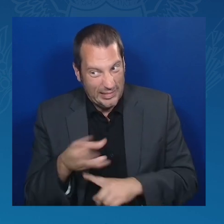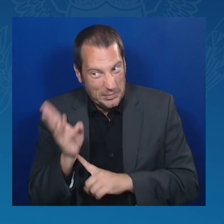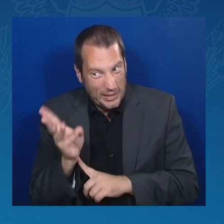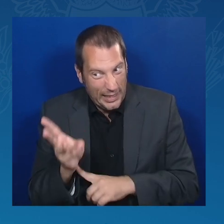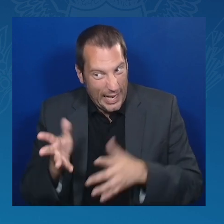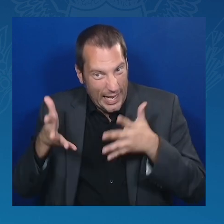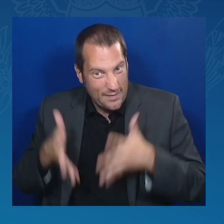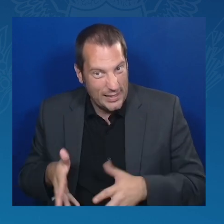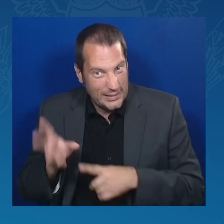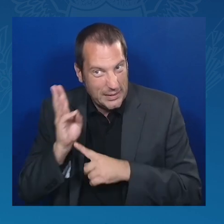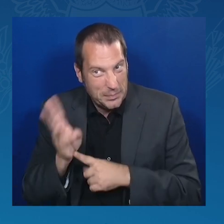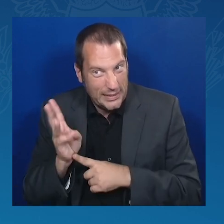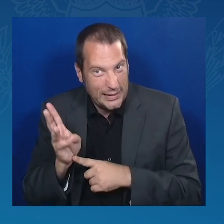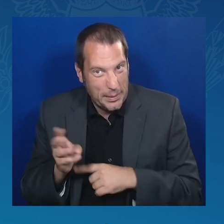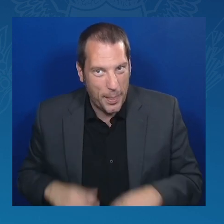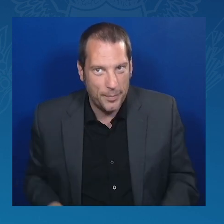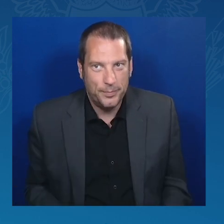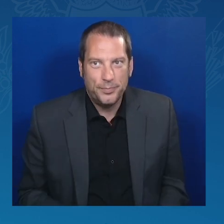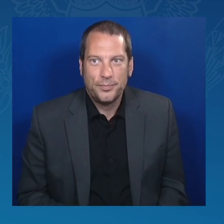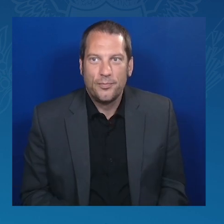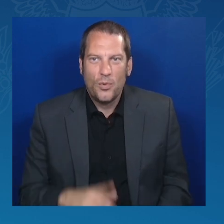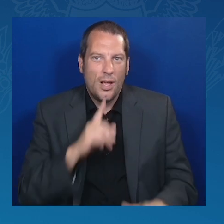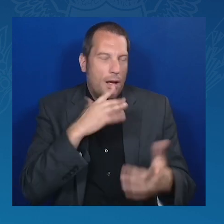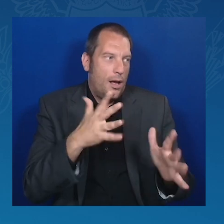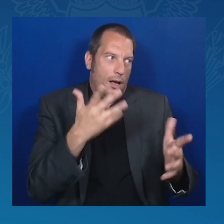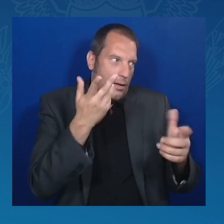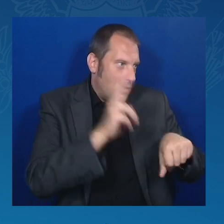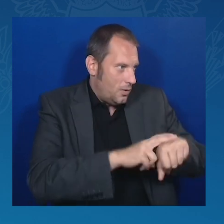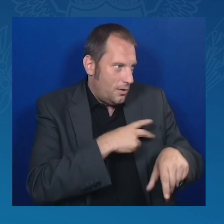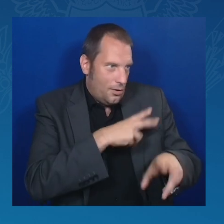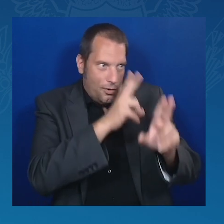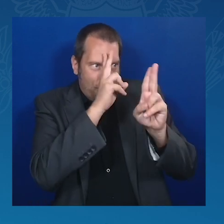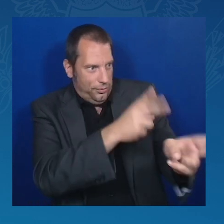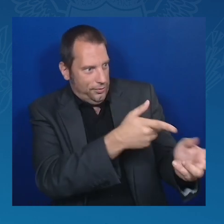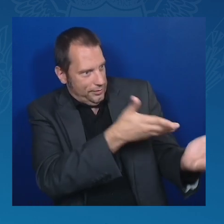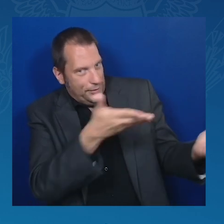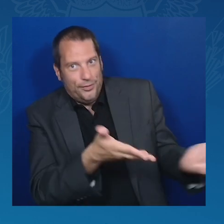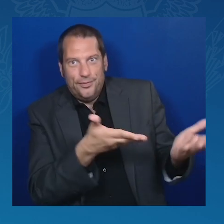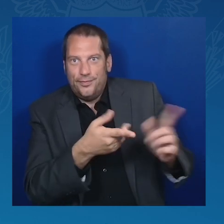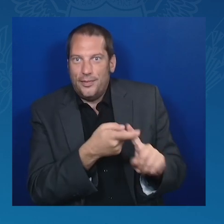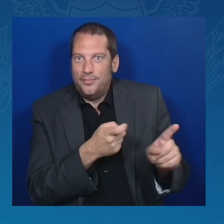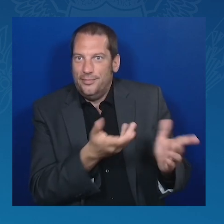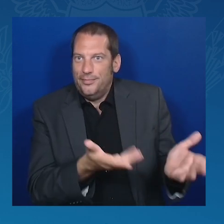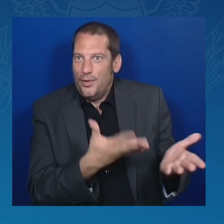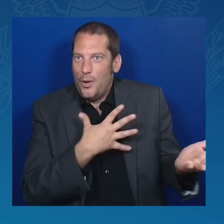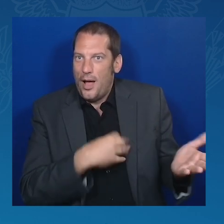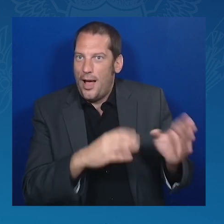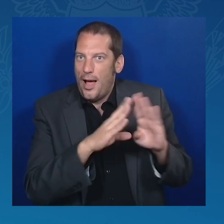to be with all of you here at the White House. I know we have so many advocates, patients and providers in this room. I want to take a moment